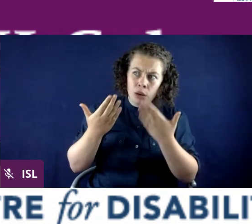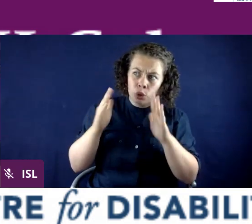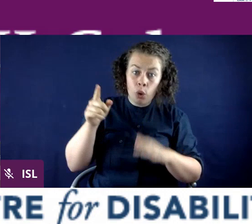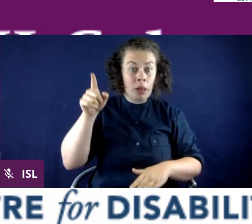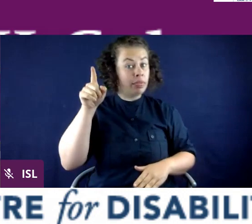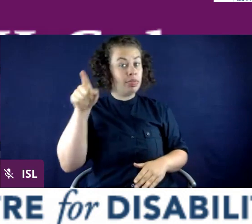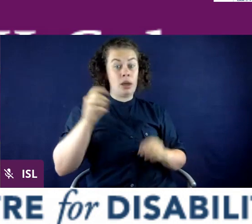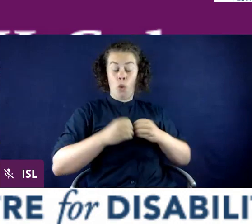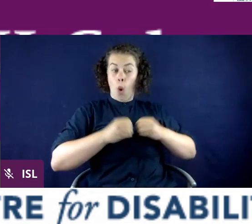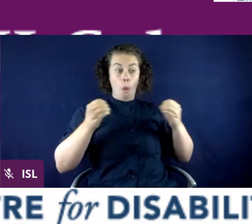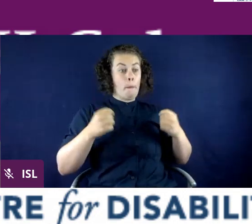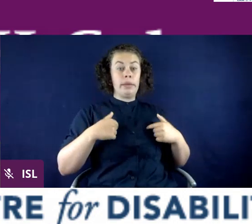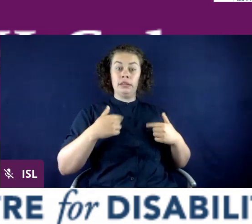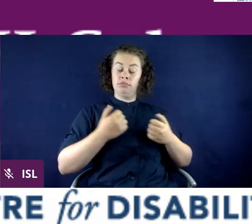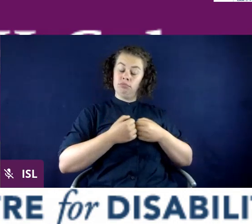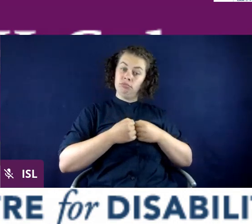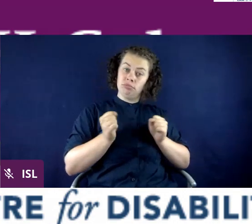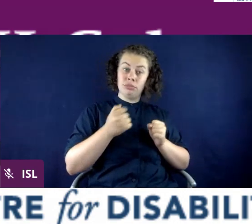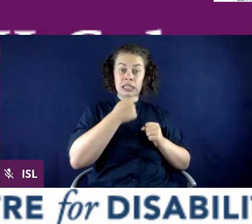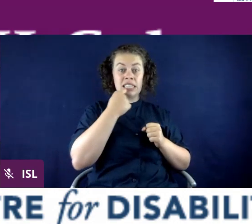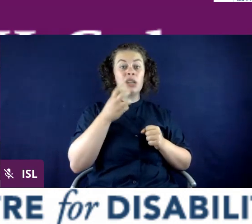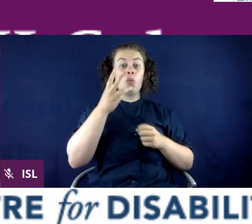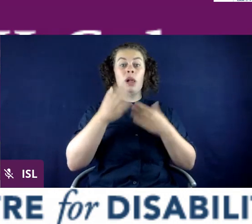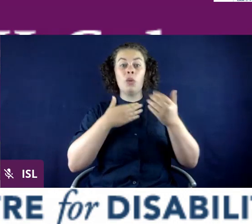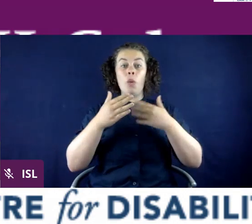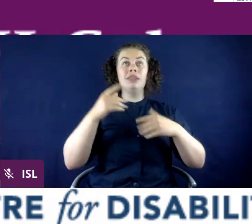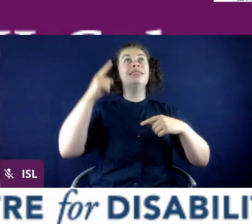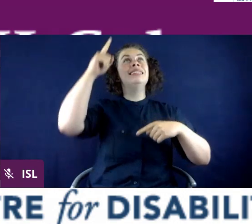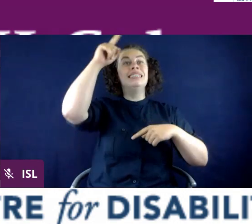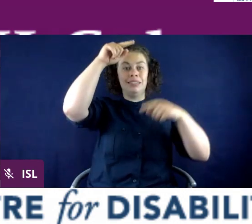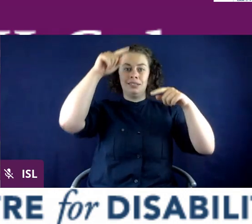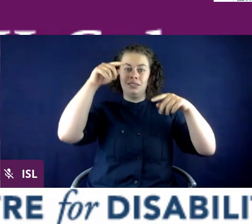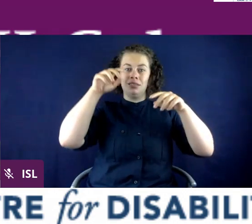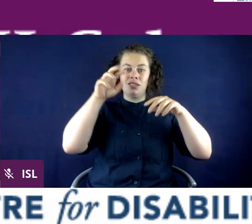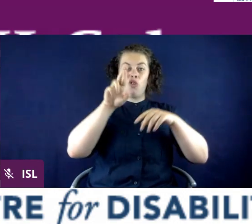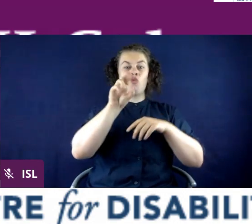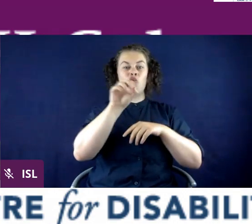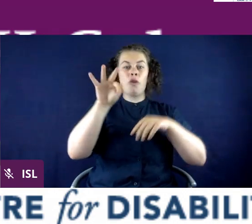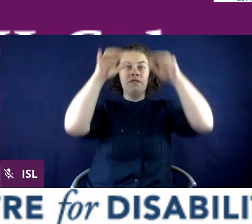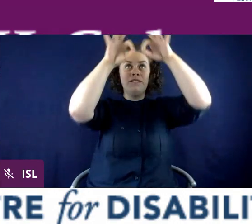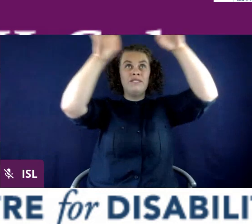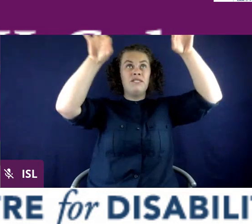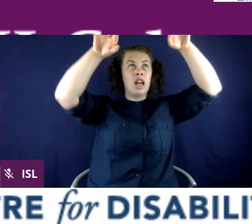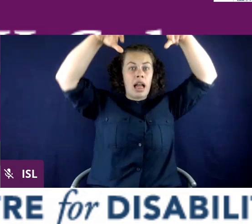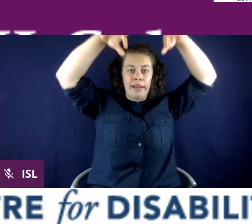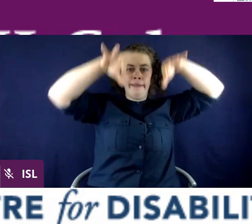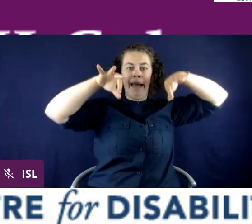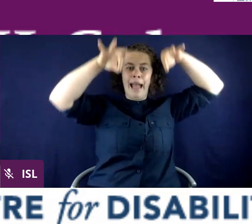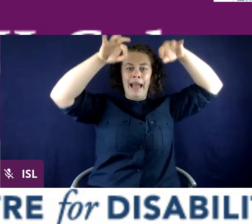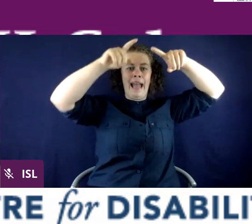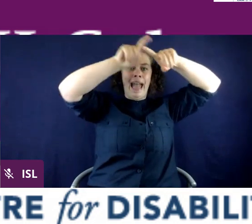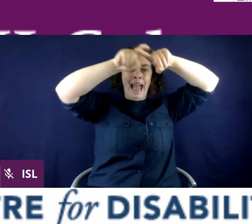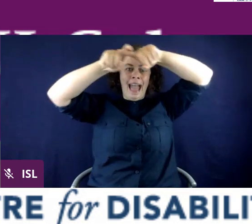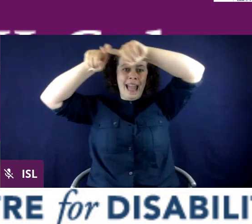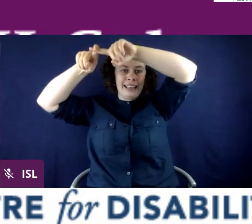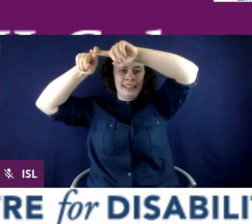As we began to evolve the process, I asked how the clothes would be on display. They were very transparent and said